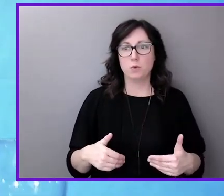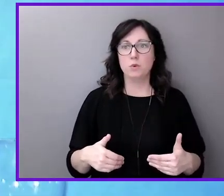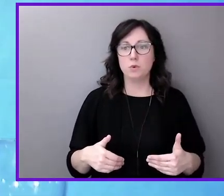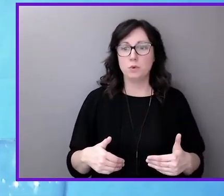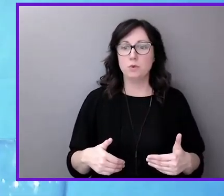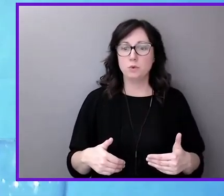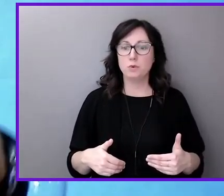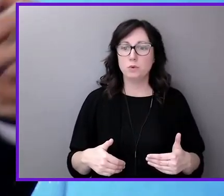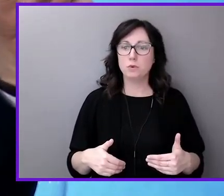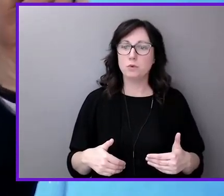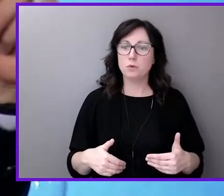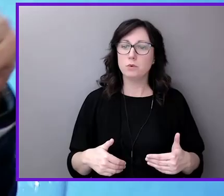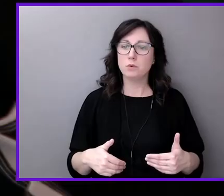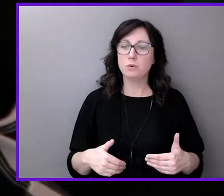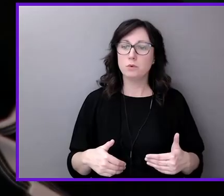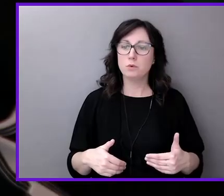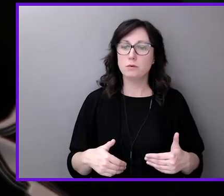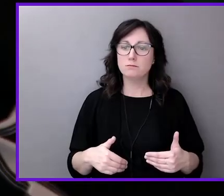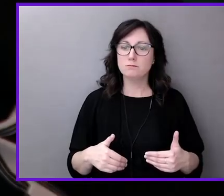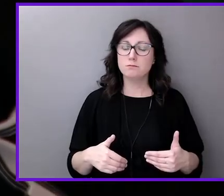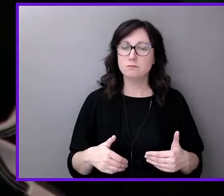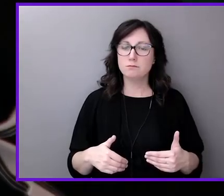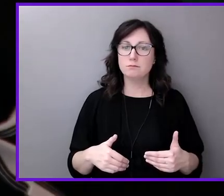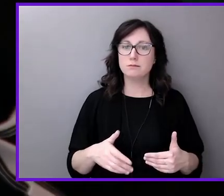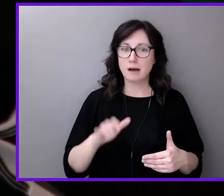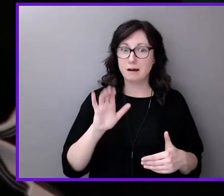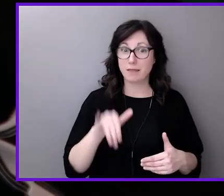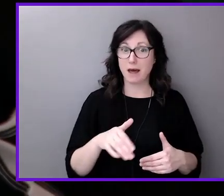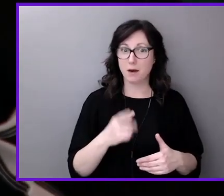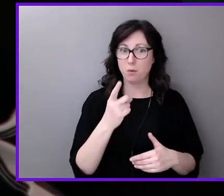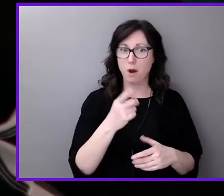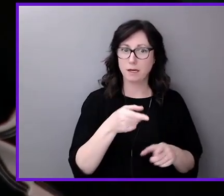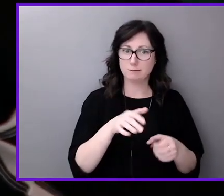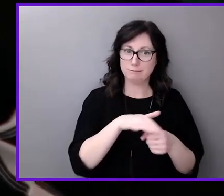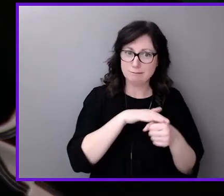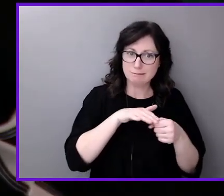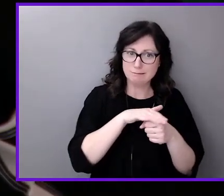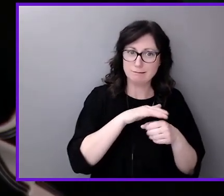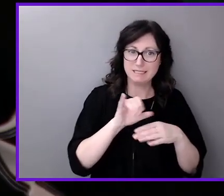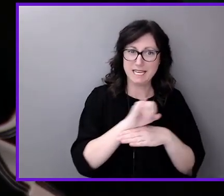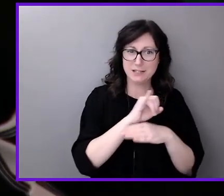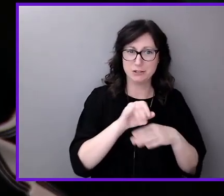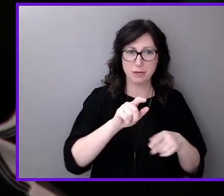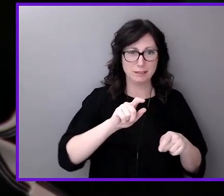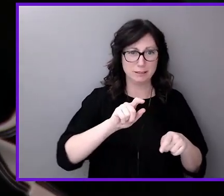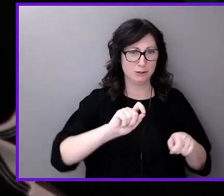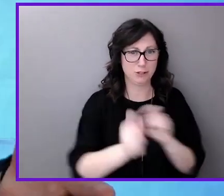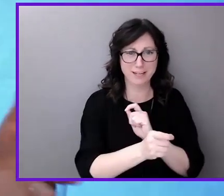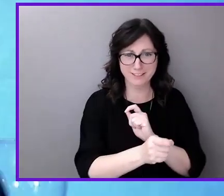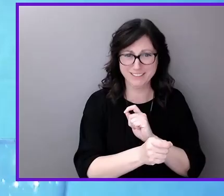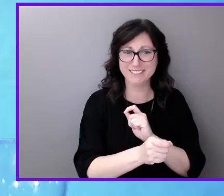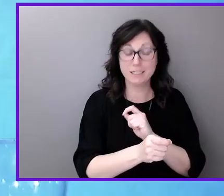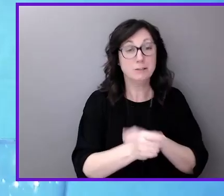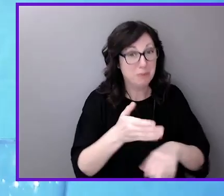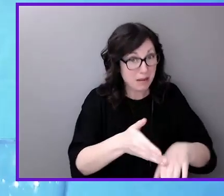a part of the industry that is completely changing for better or worst.